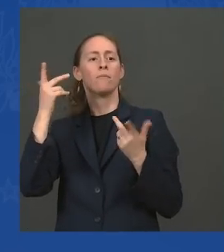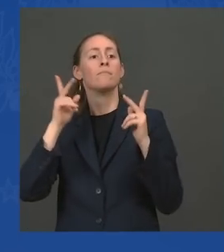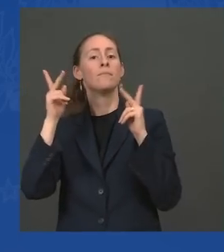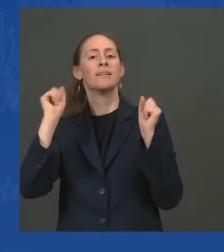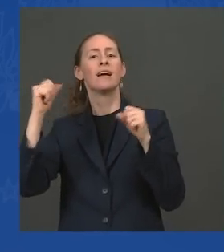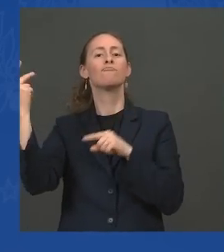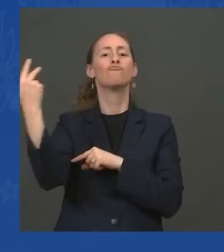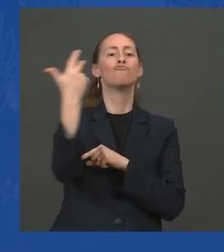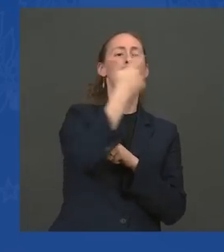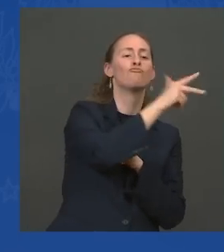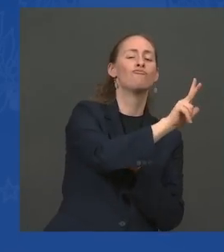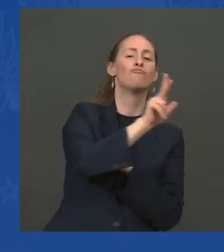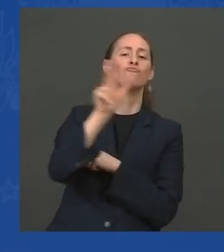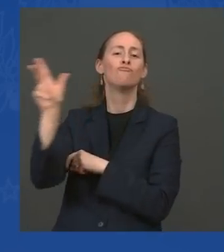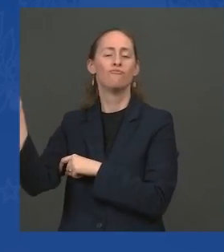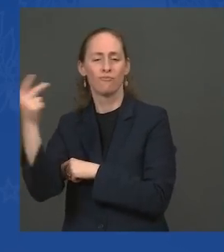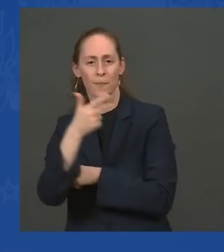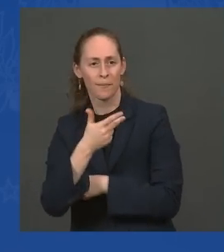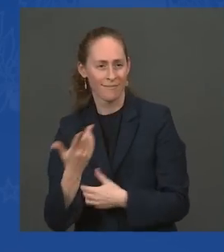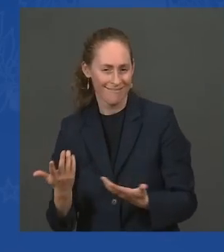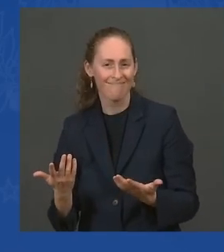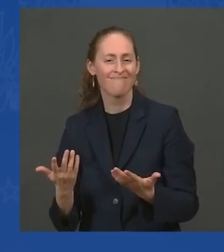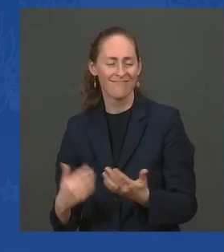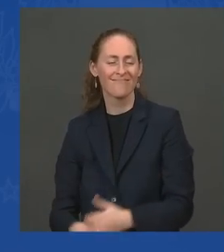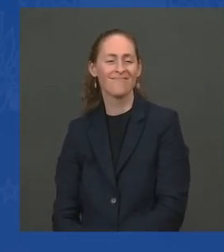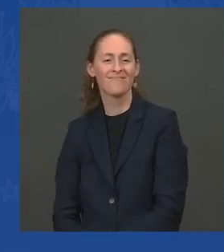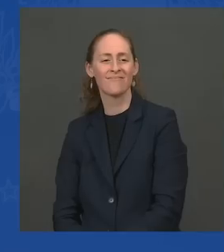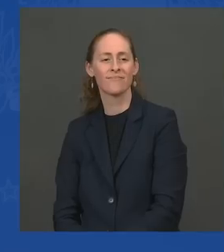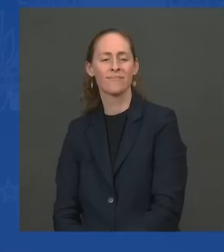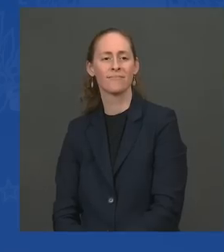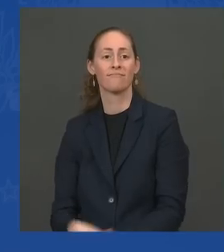And now, as we work to put the COVID-19 pandemic behind us,